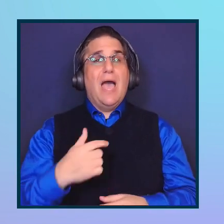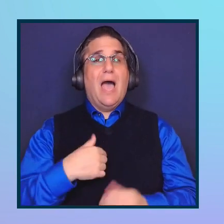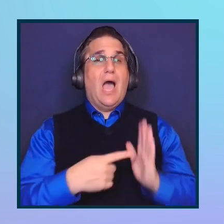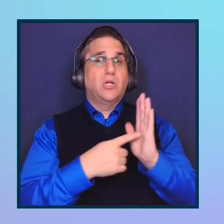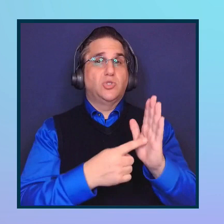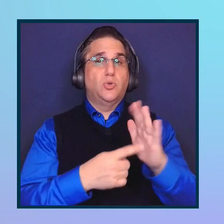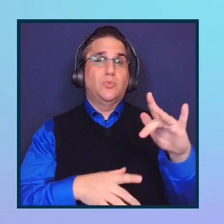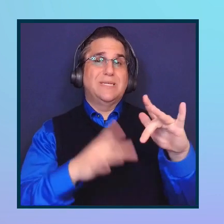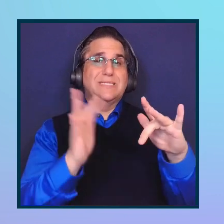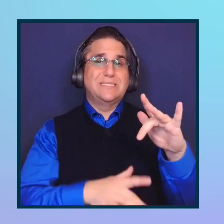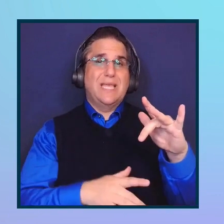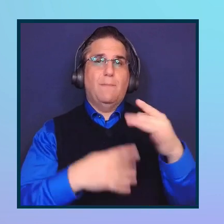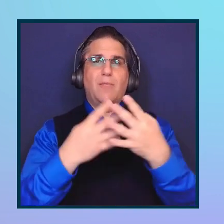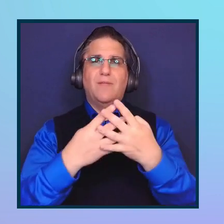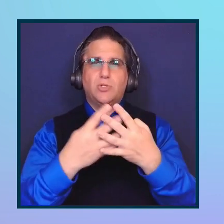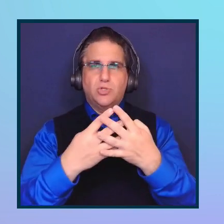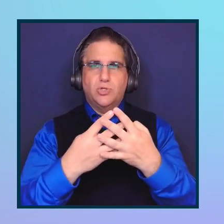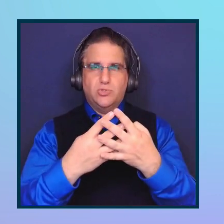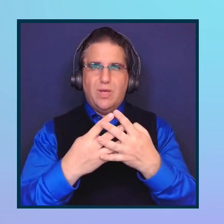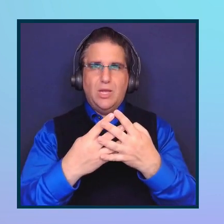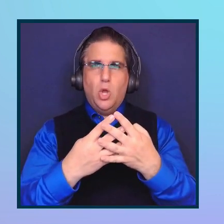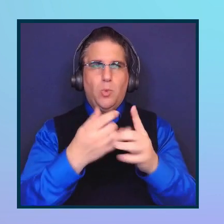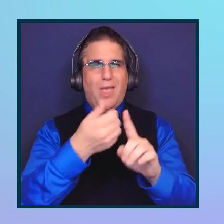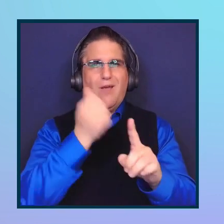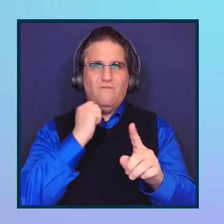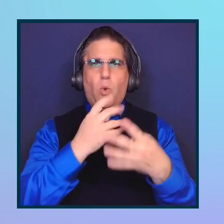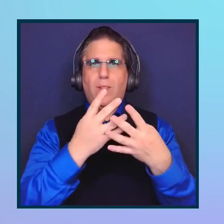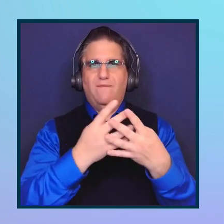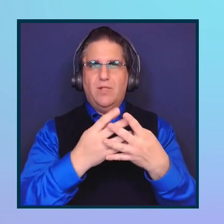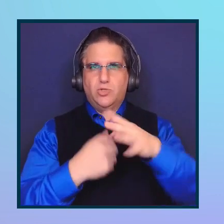'cause it was a way to like avoid the filter section. Only on the filter sidebar.